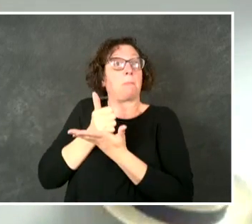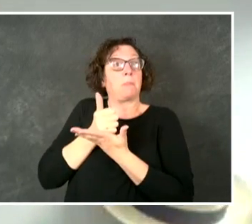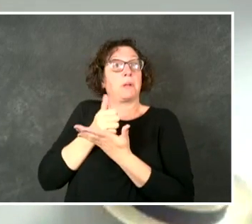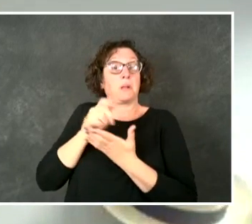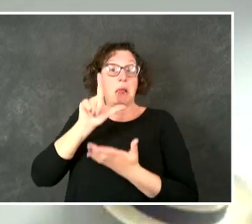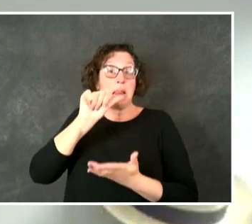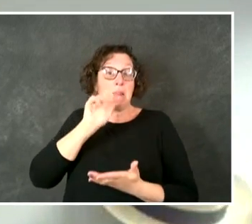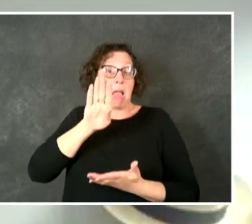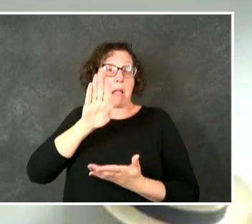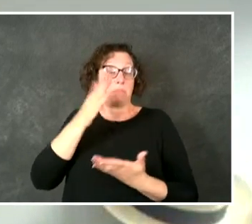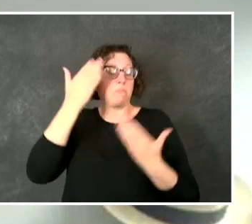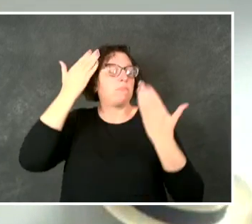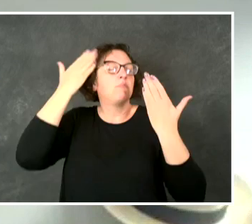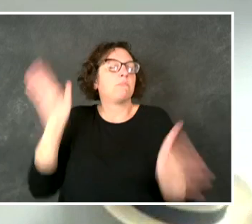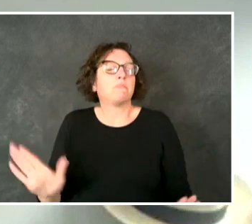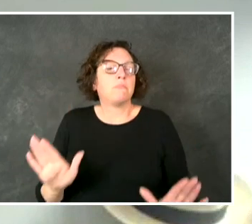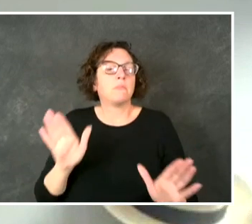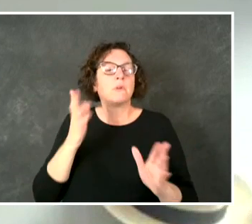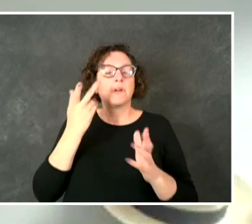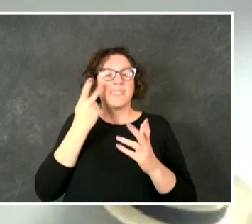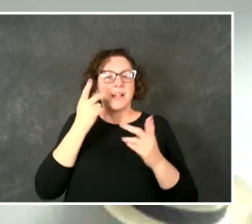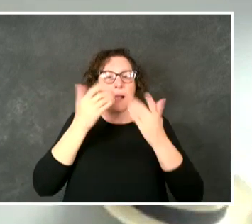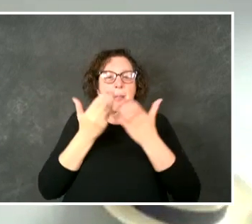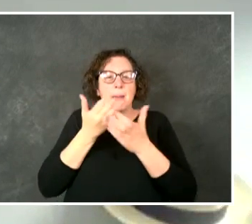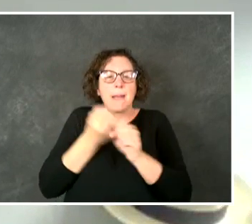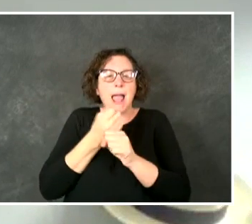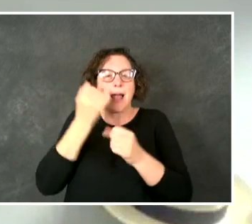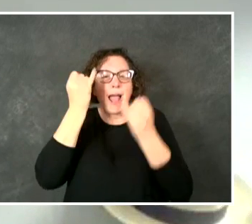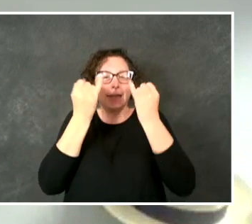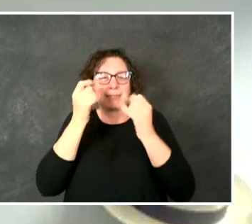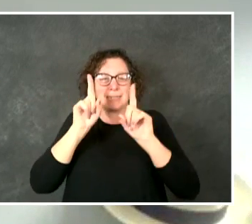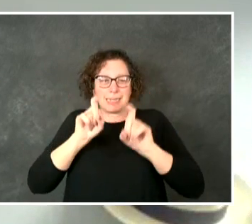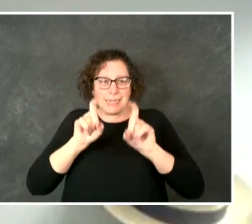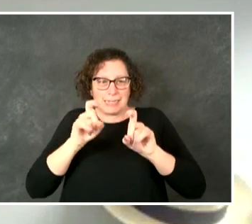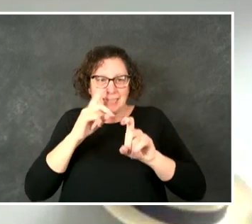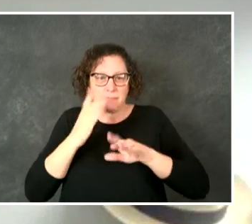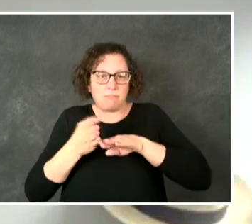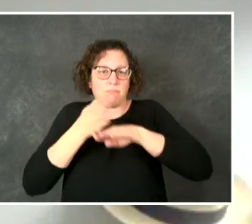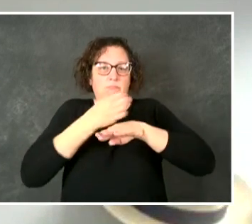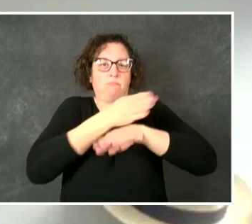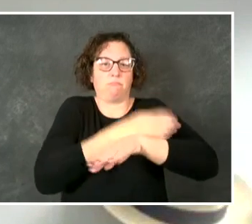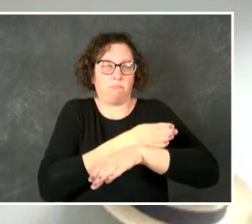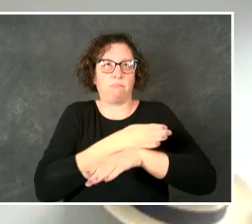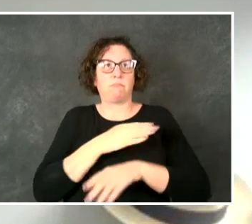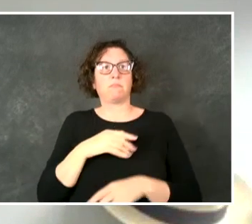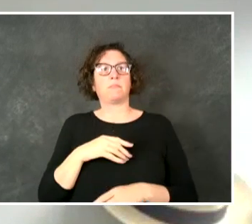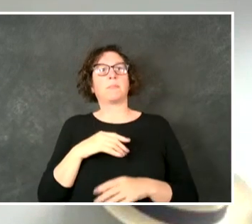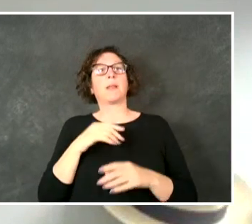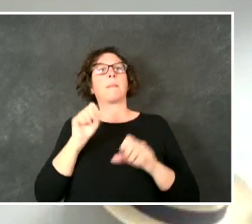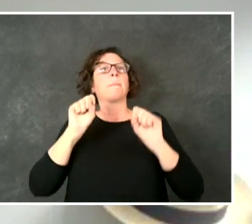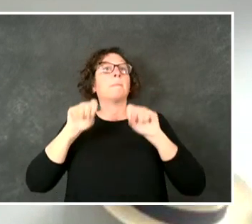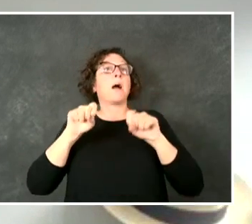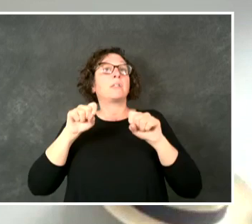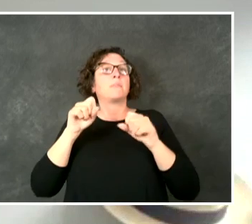TEST CHARACTERISTICS OR DOESN'T MAKE IT DIFFERENT ENOUGH, SO WE MAY JUST BE DOING THE